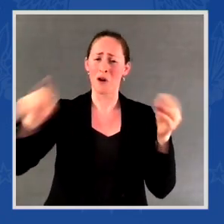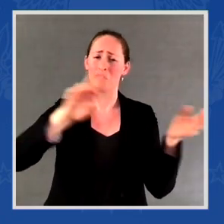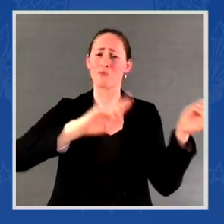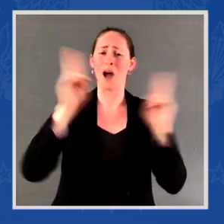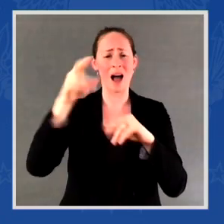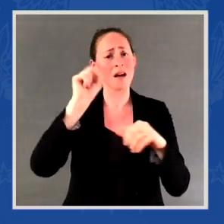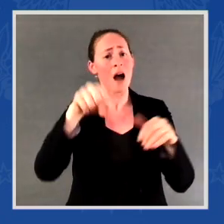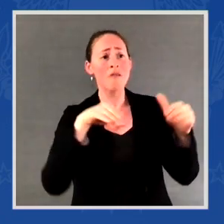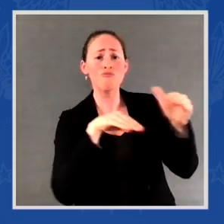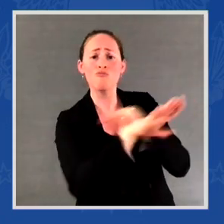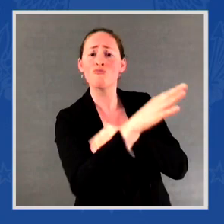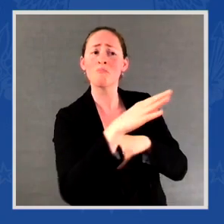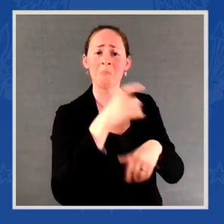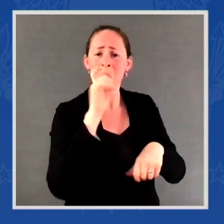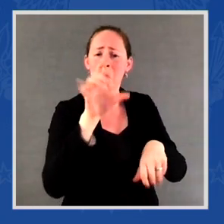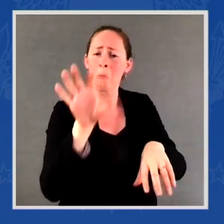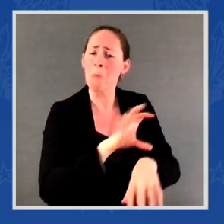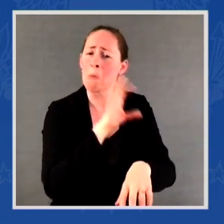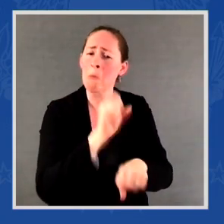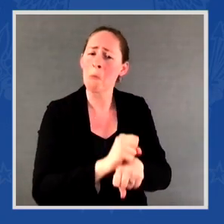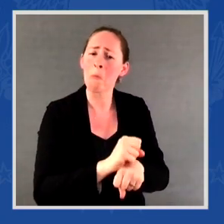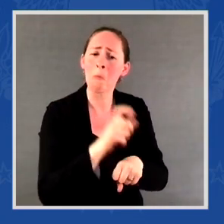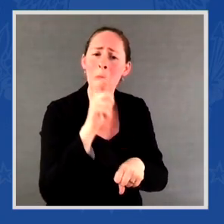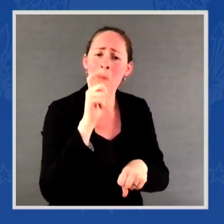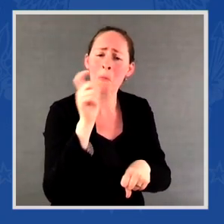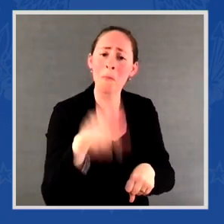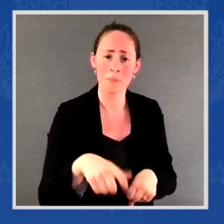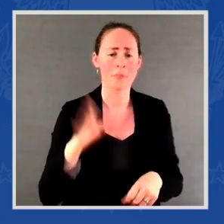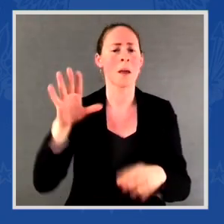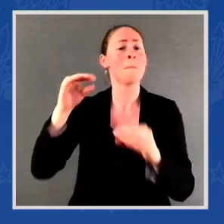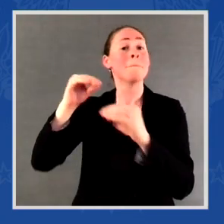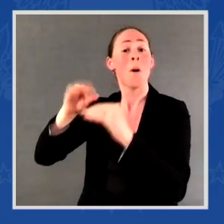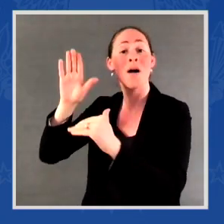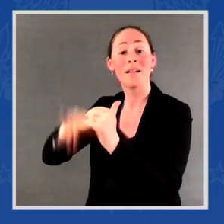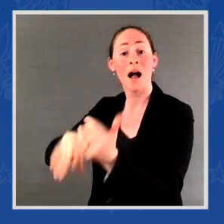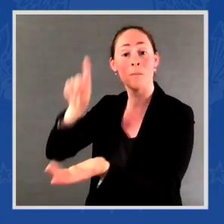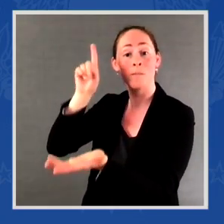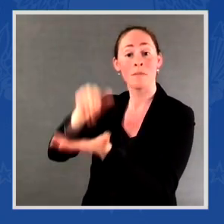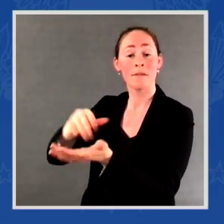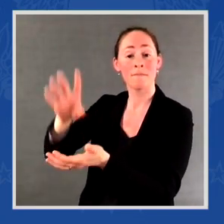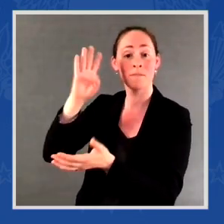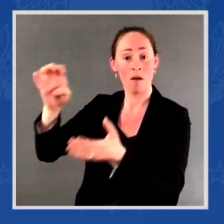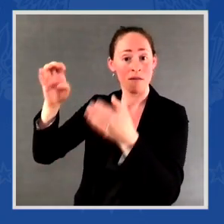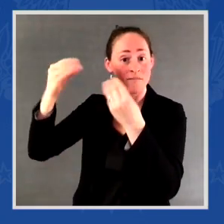More than 1,400 pharmacies are in North Carolina that do that.